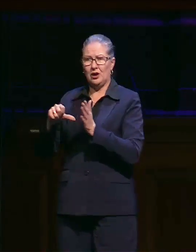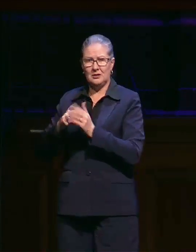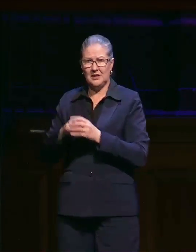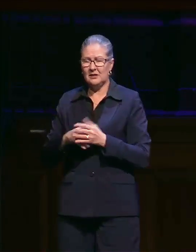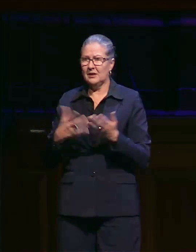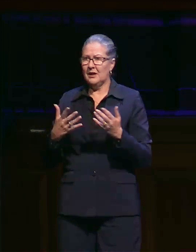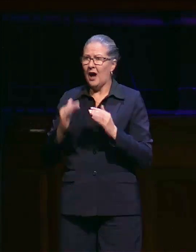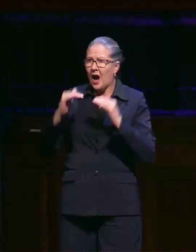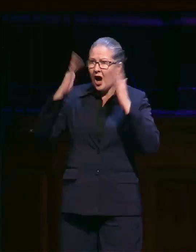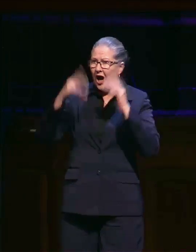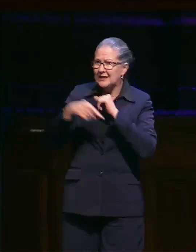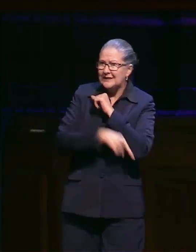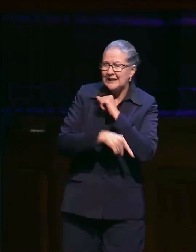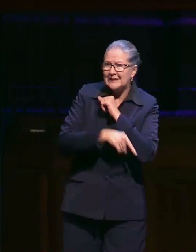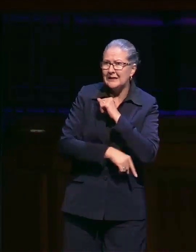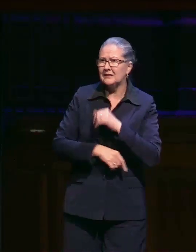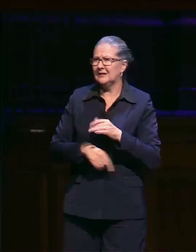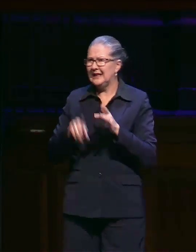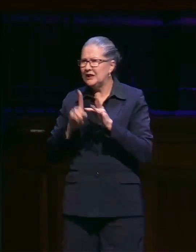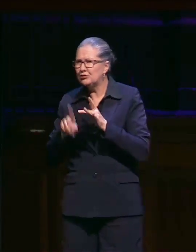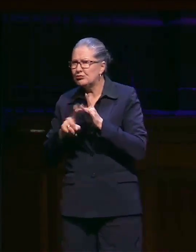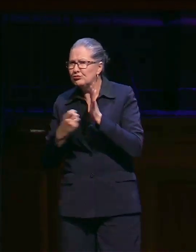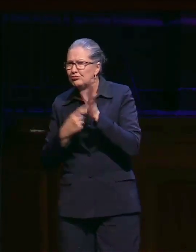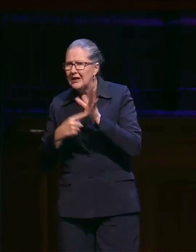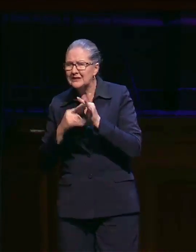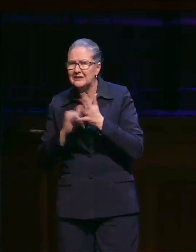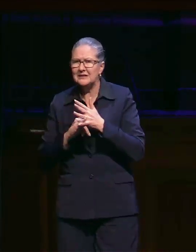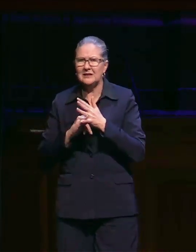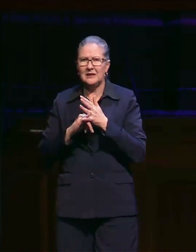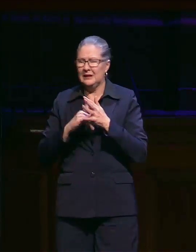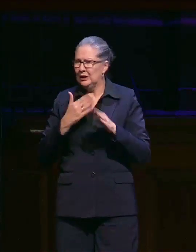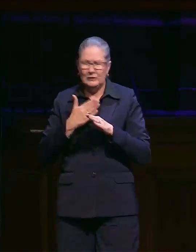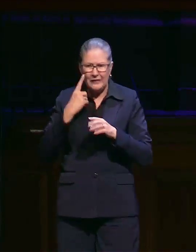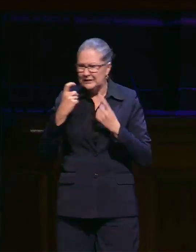rates of inflated asset values widening inequalities and new ways most obviously